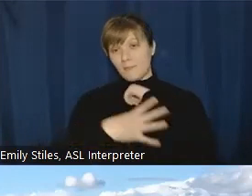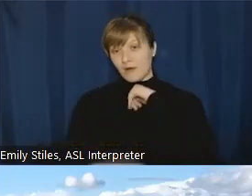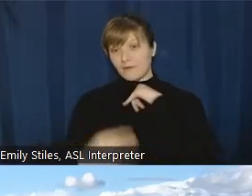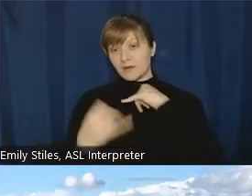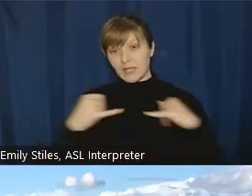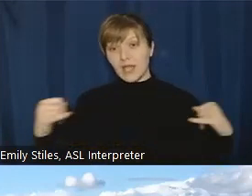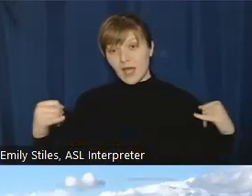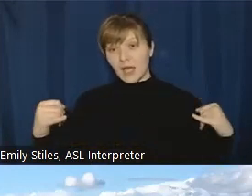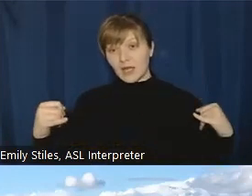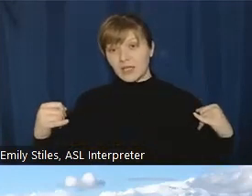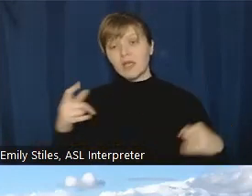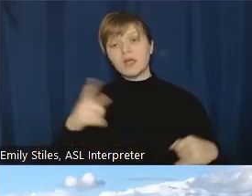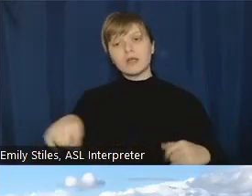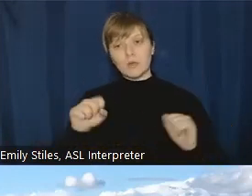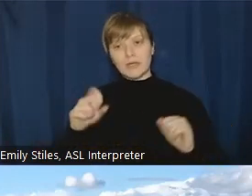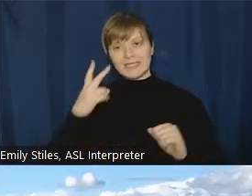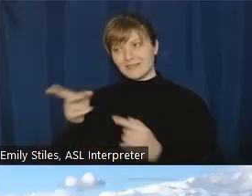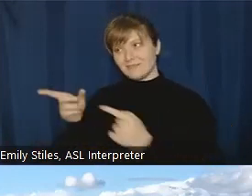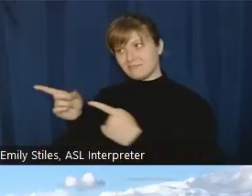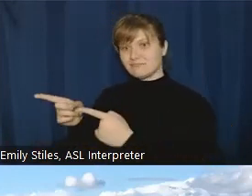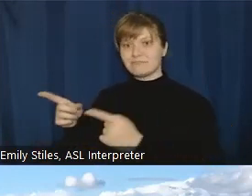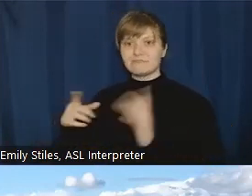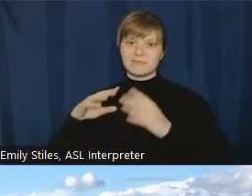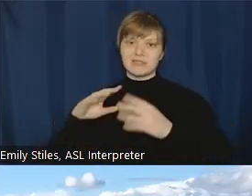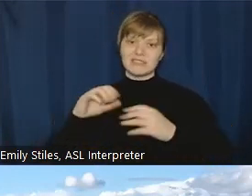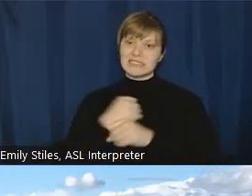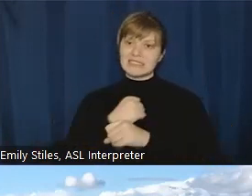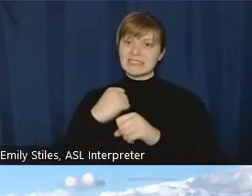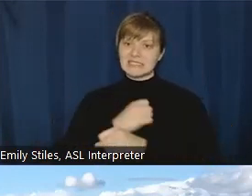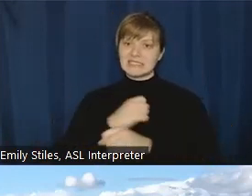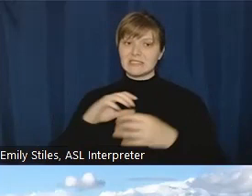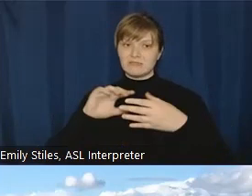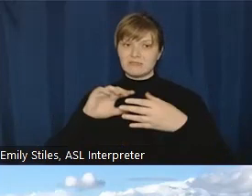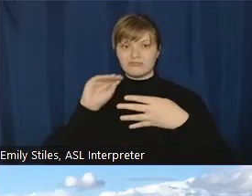You can look at the demographics, the majority of the people are Hispanic and the majority of people